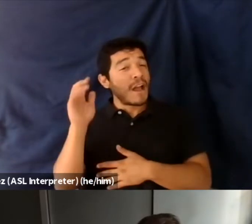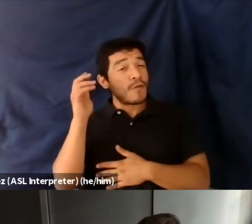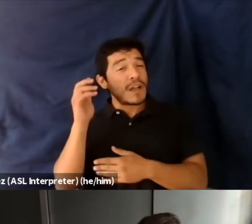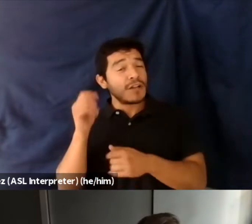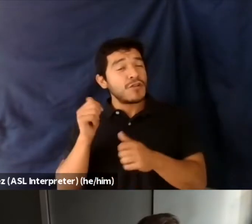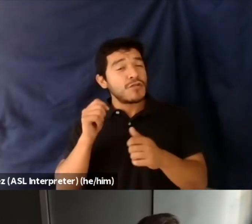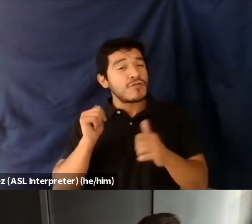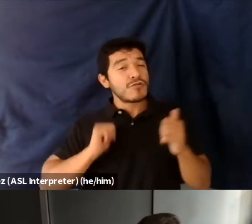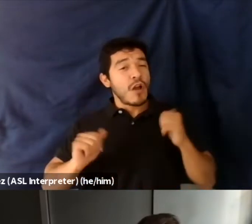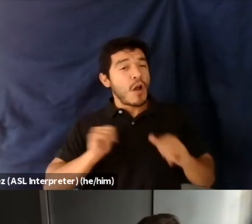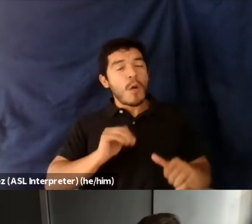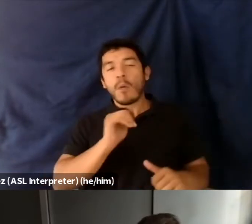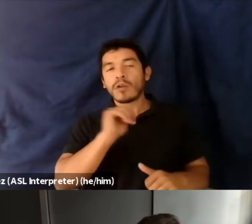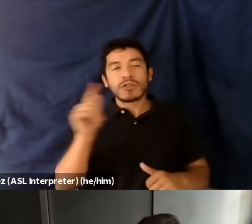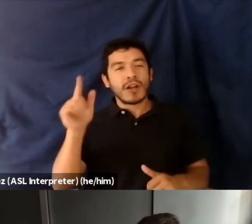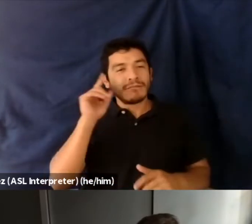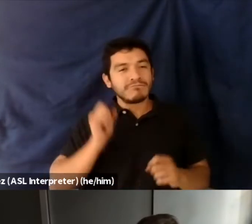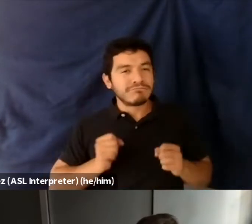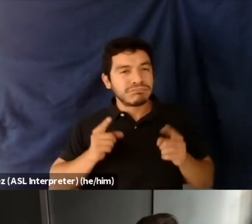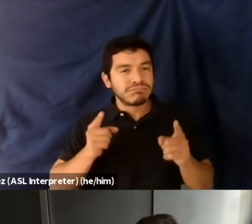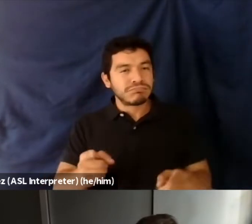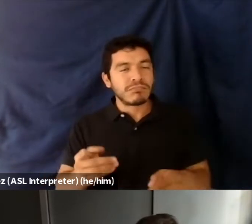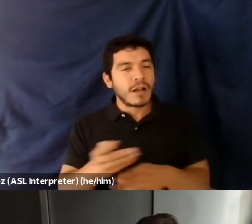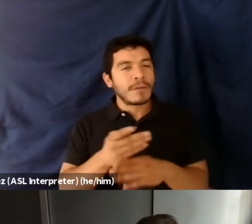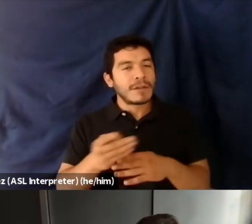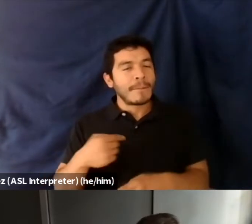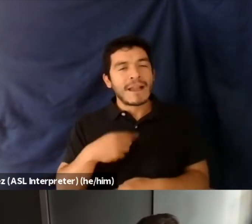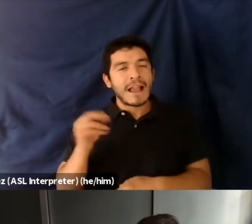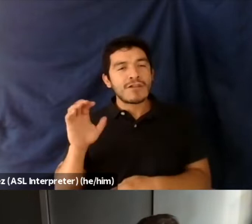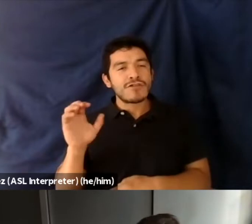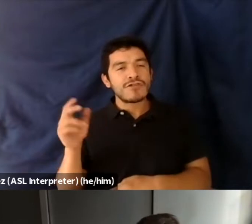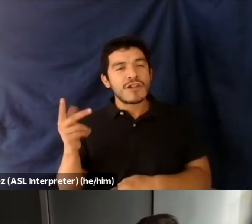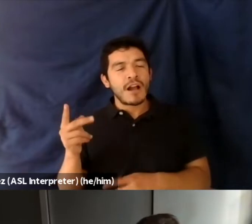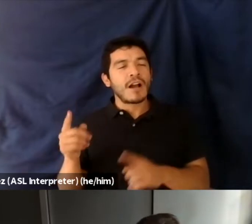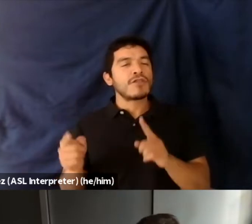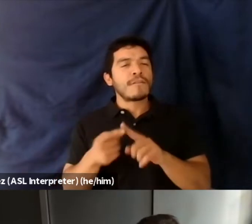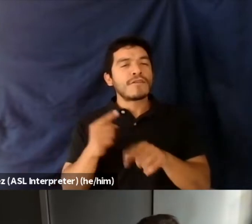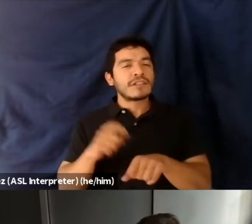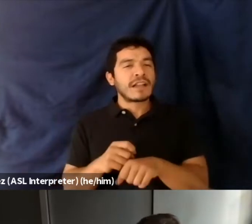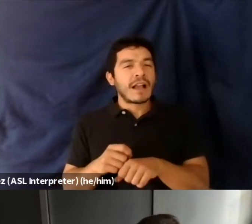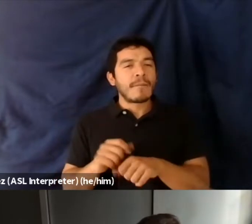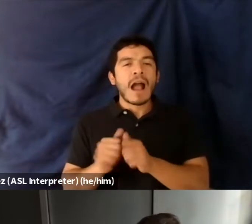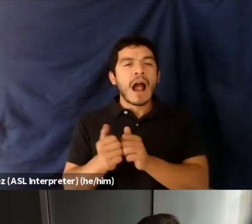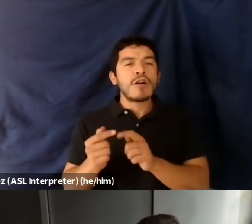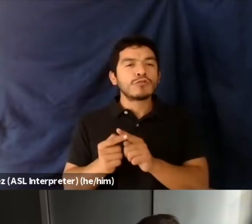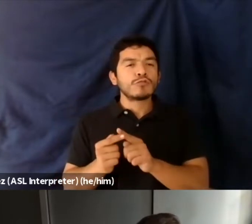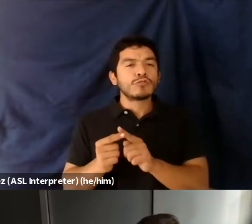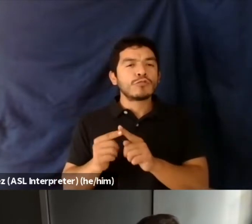between me and Chuck as a first like, run through about how to re-enact aunt Sharon and what, how she would react